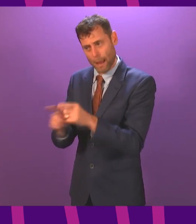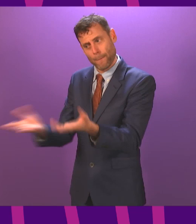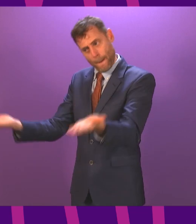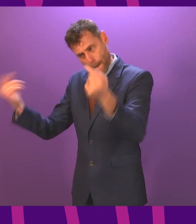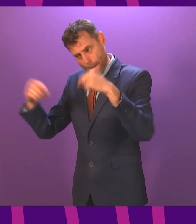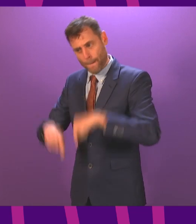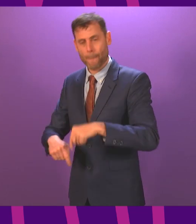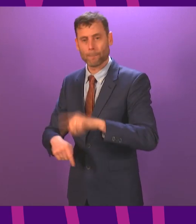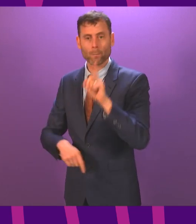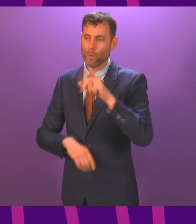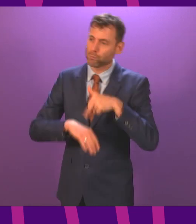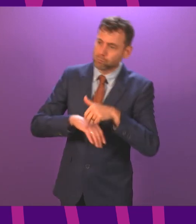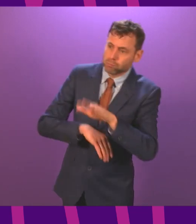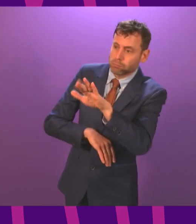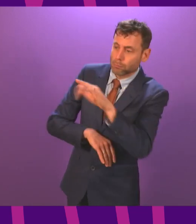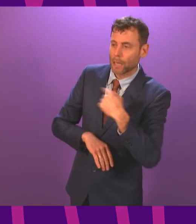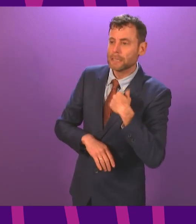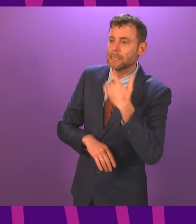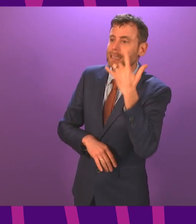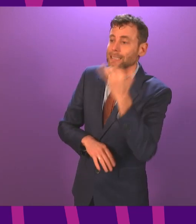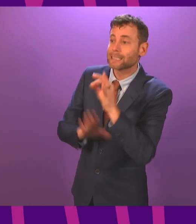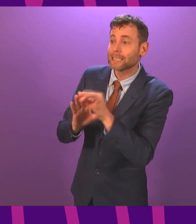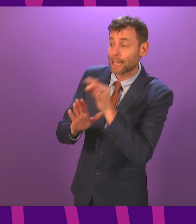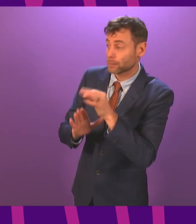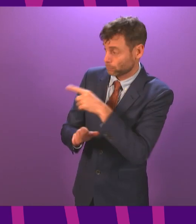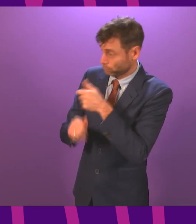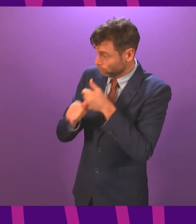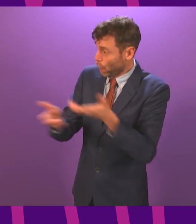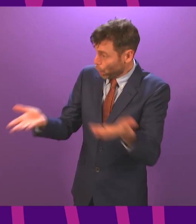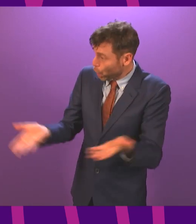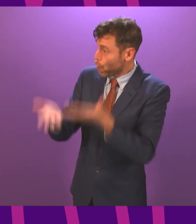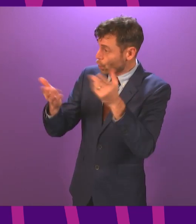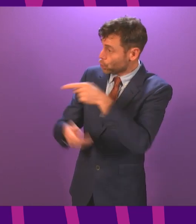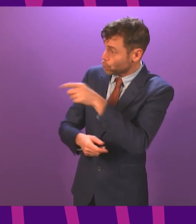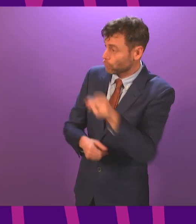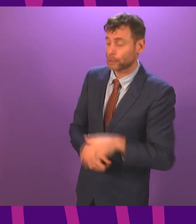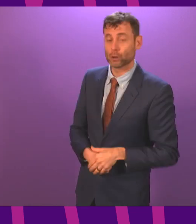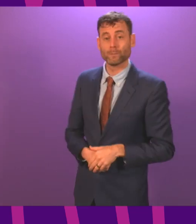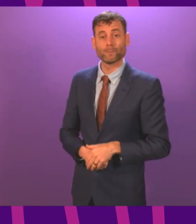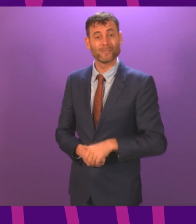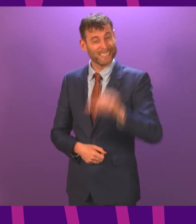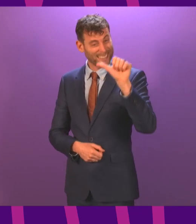The First Minister: I very much encourage people in Johnstone